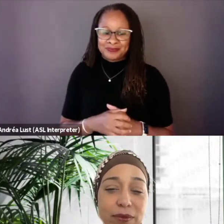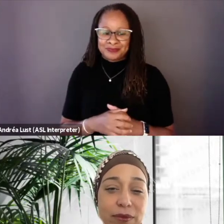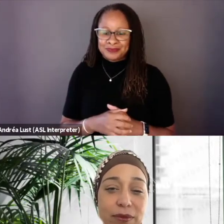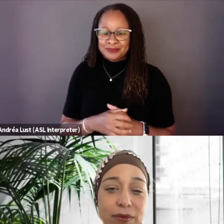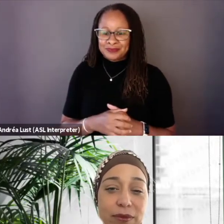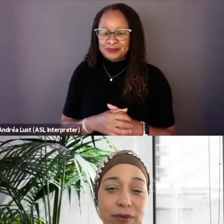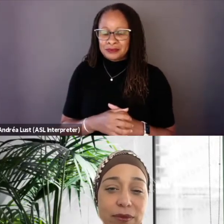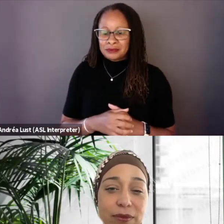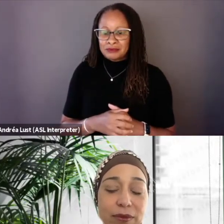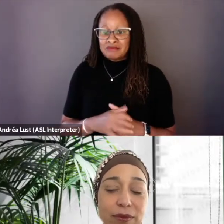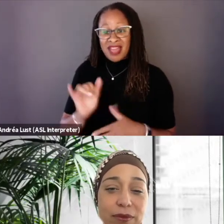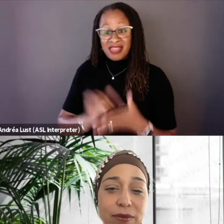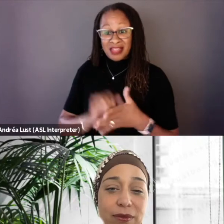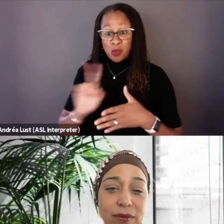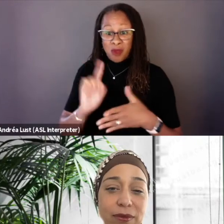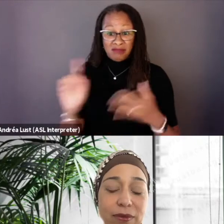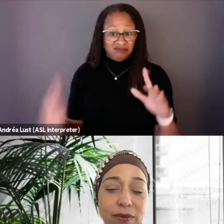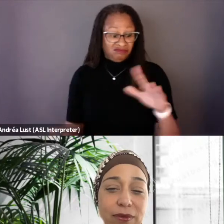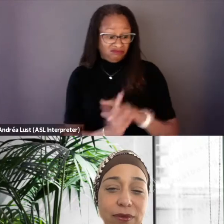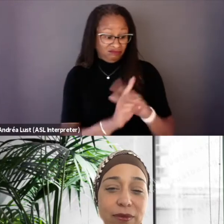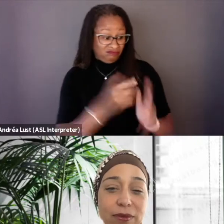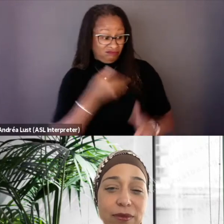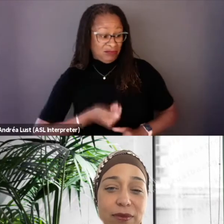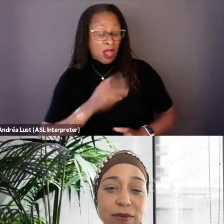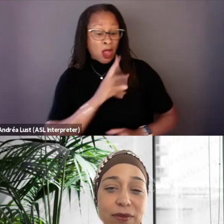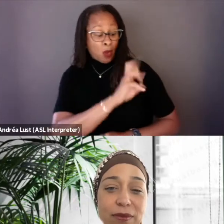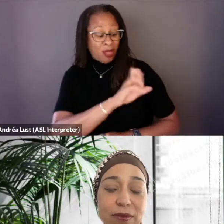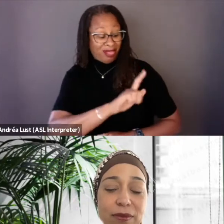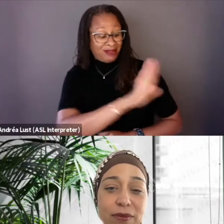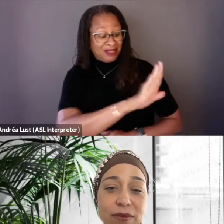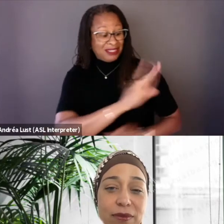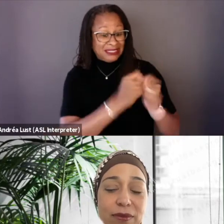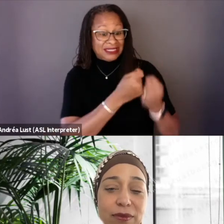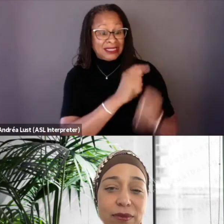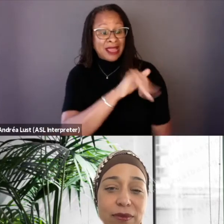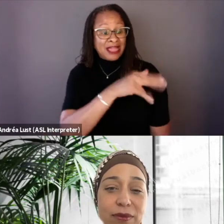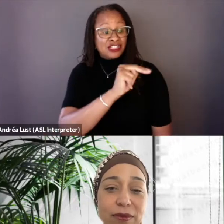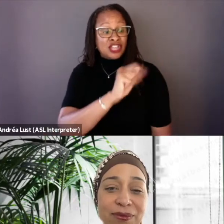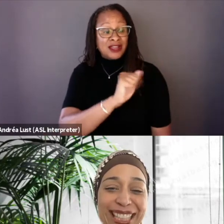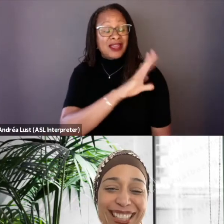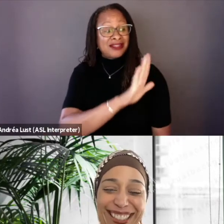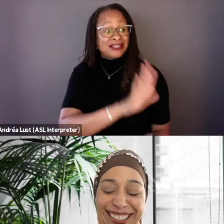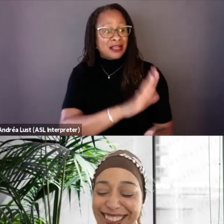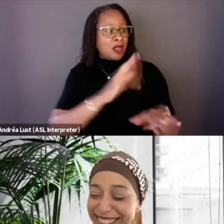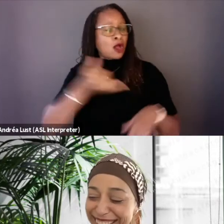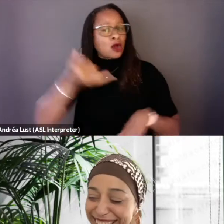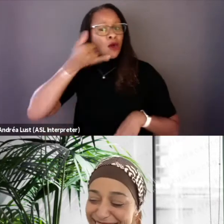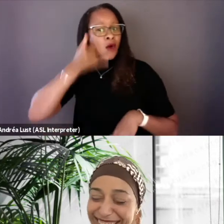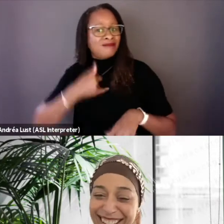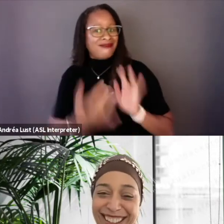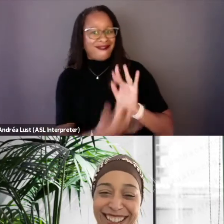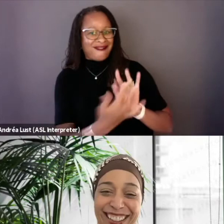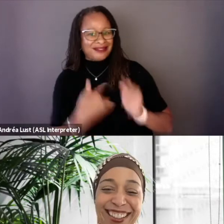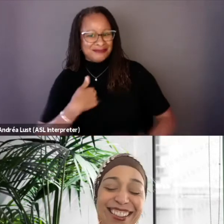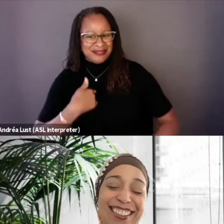when Will and his team, Jana and them, kind of called me. And I remember as soon as...